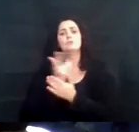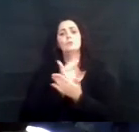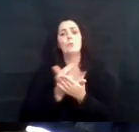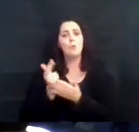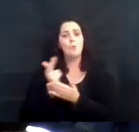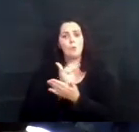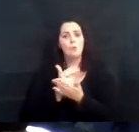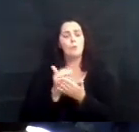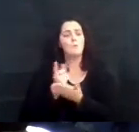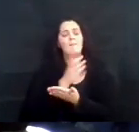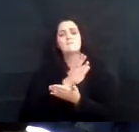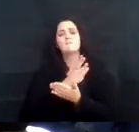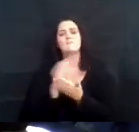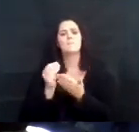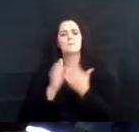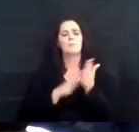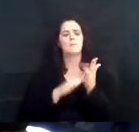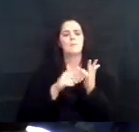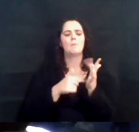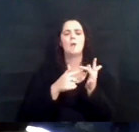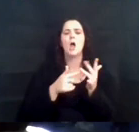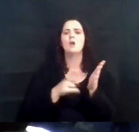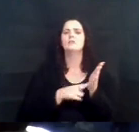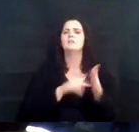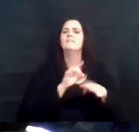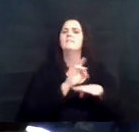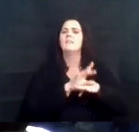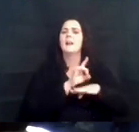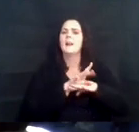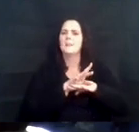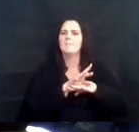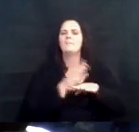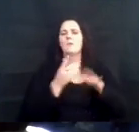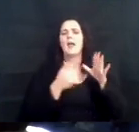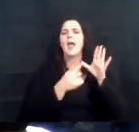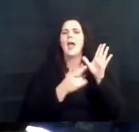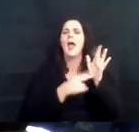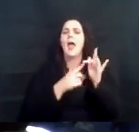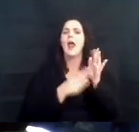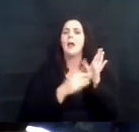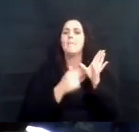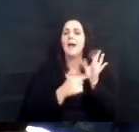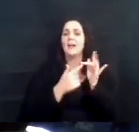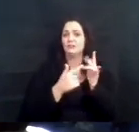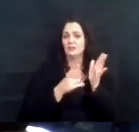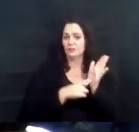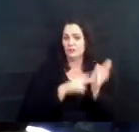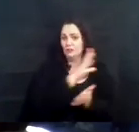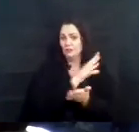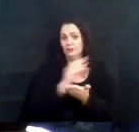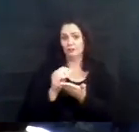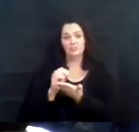motion drawing work, an animation work and we'll talk a little bit about that word, ‘animation’ as we go through our workshop here this morning.